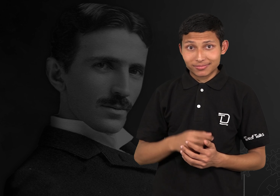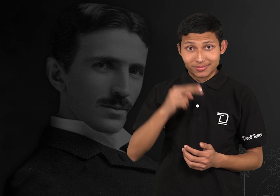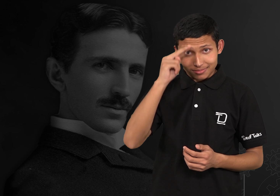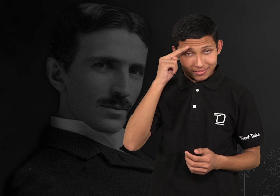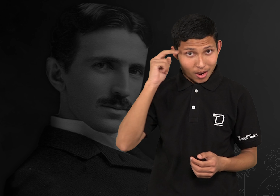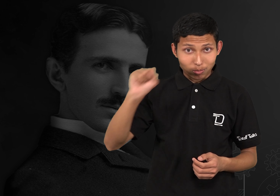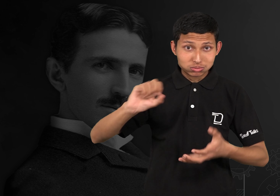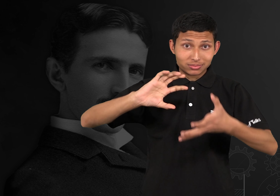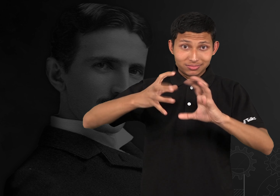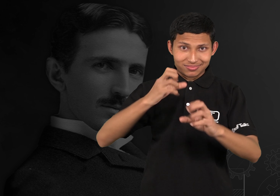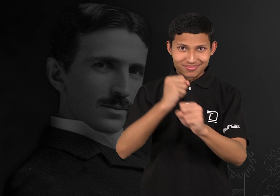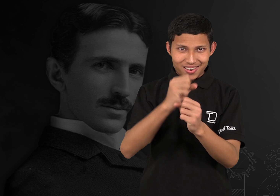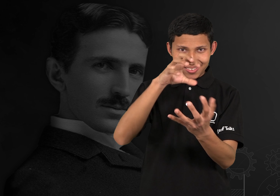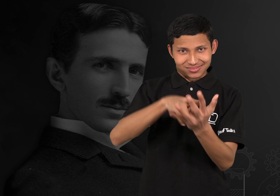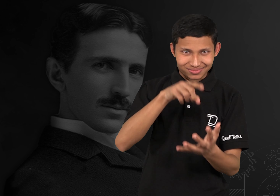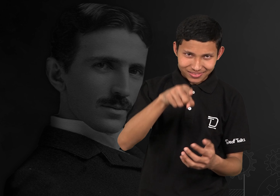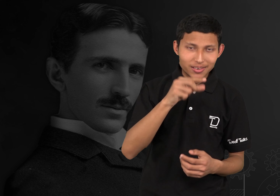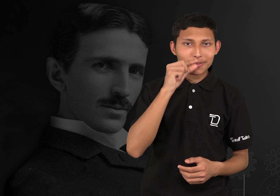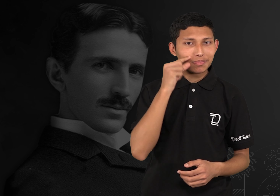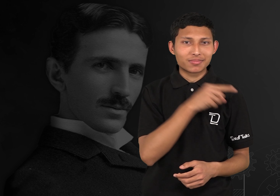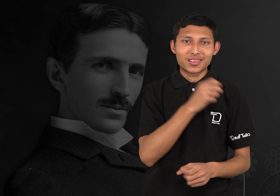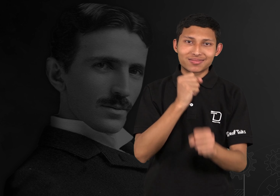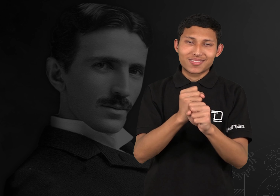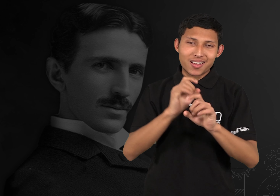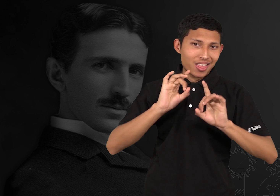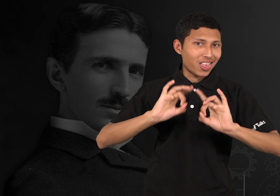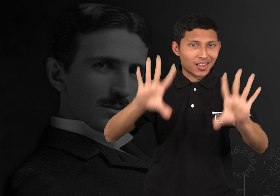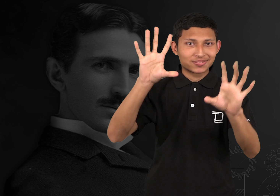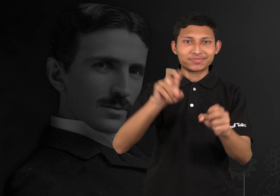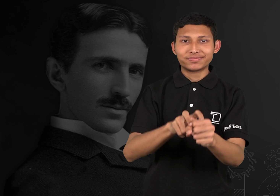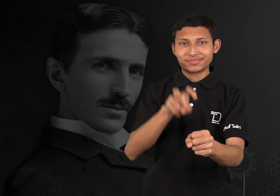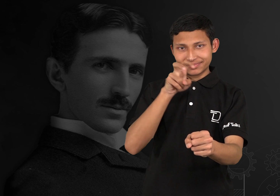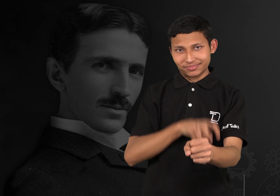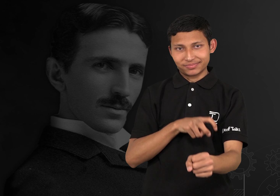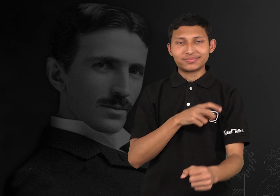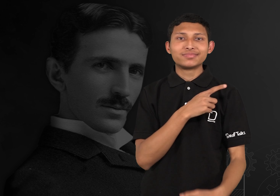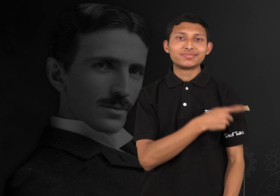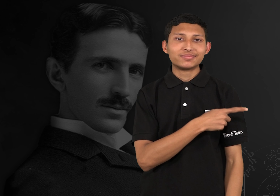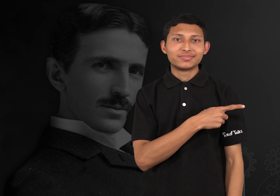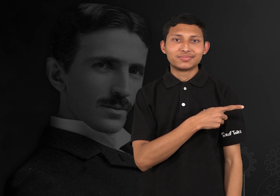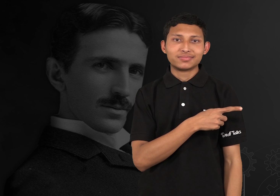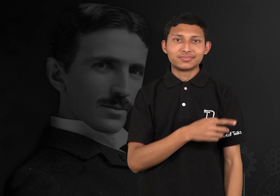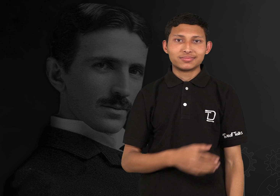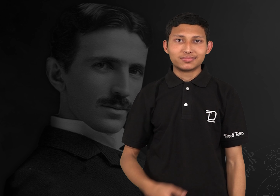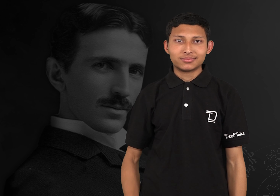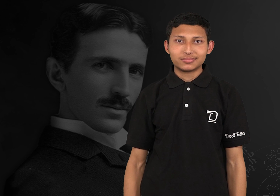After that, Tesla quit his job at Edison’s company.